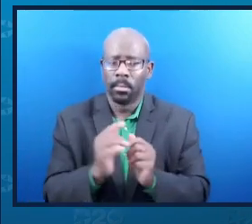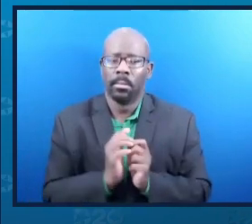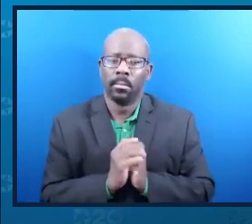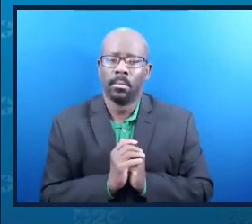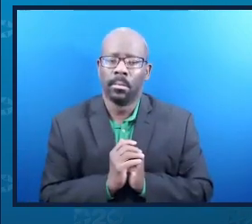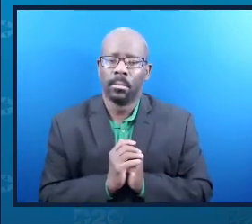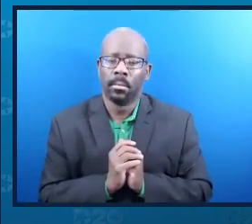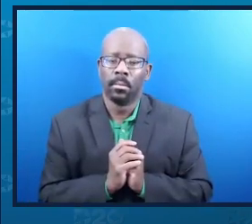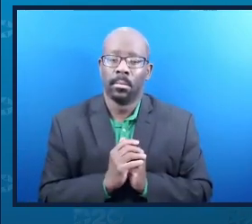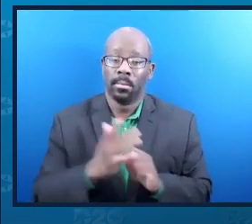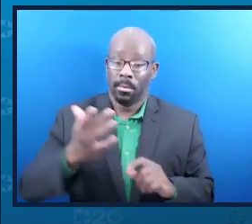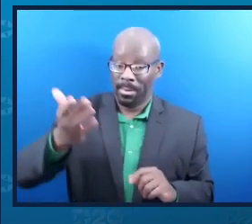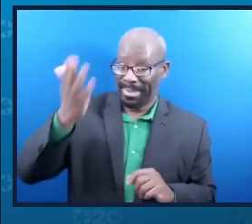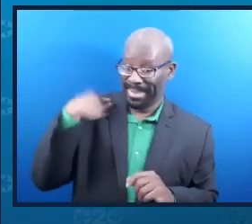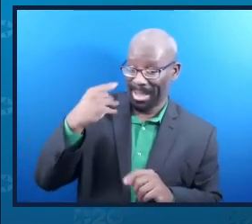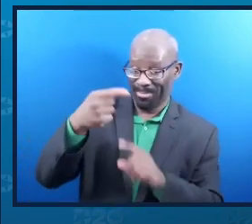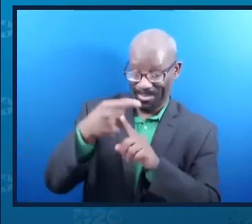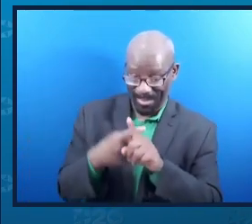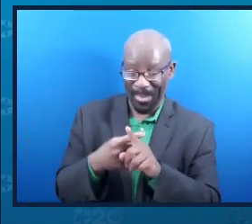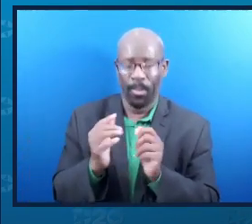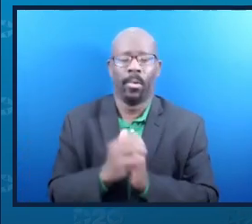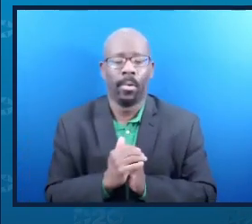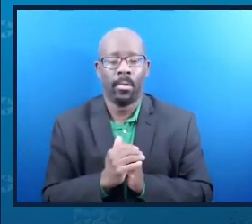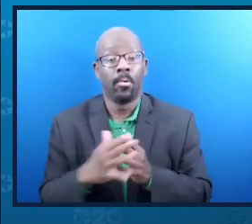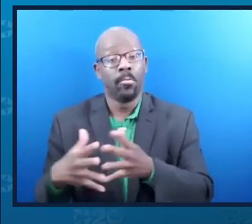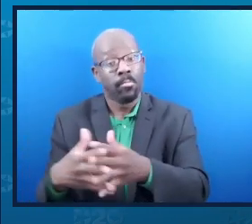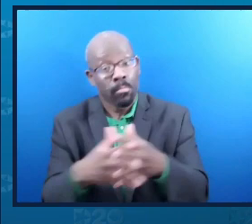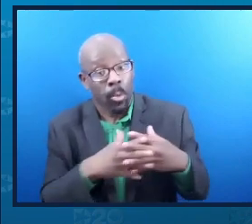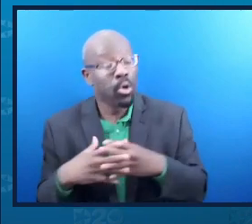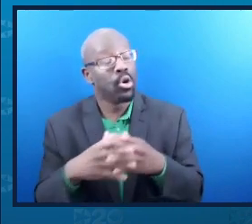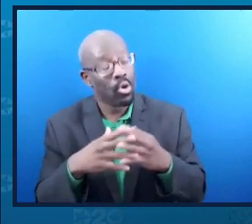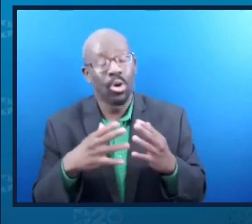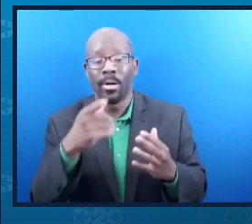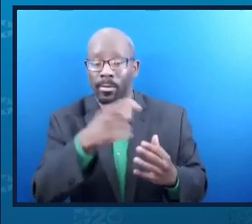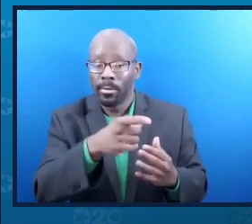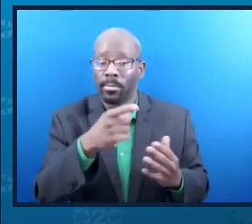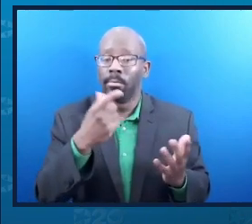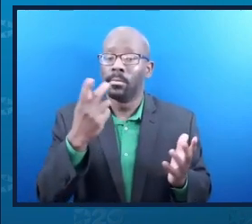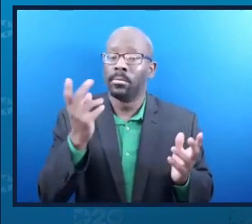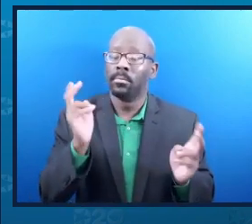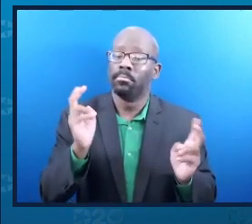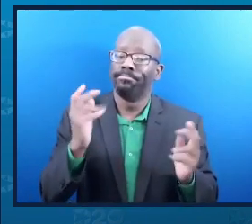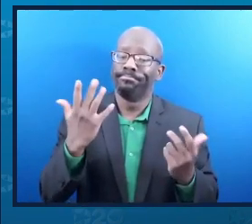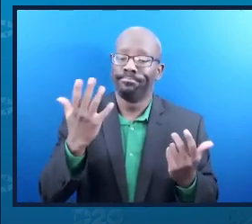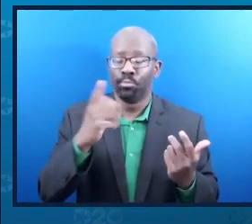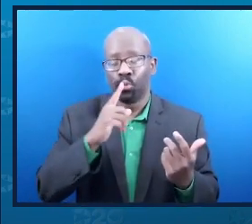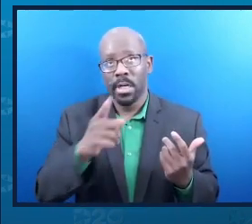LAST MONTH, WE LOST A GIANT OF AMERICAN DEMOCRACY IN JOHN